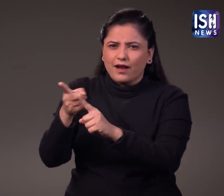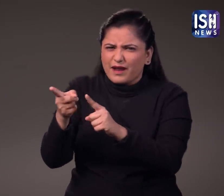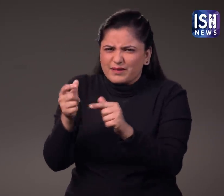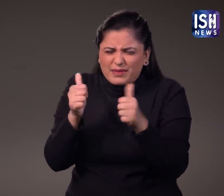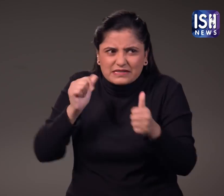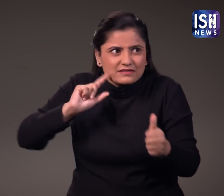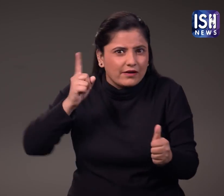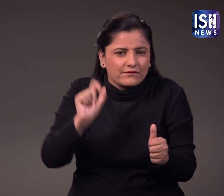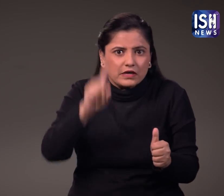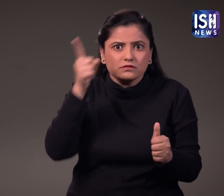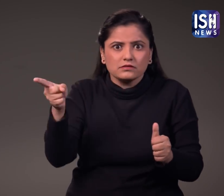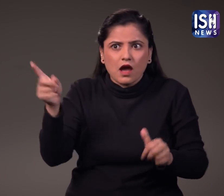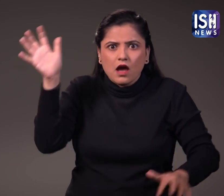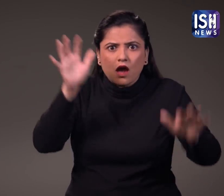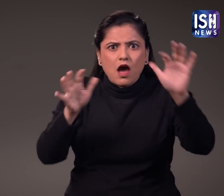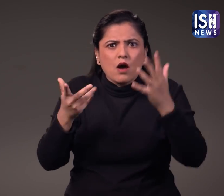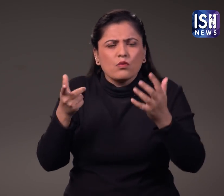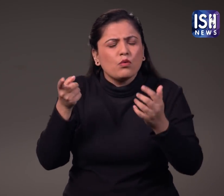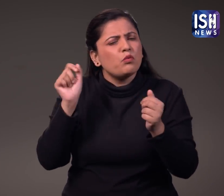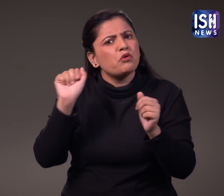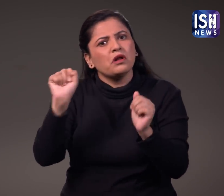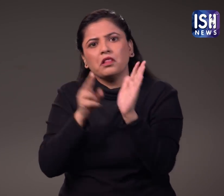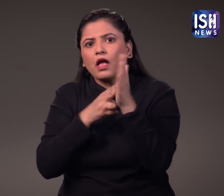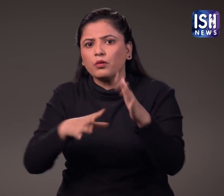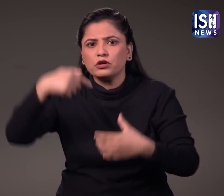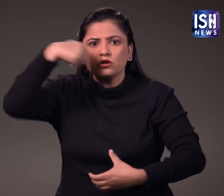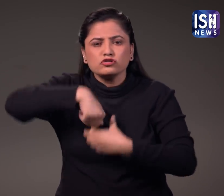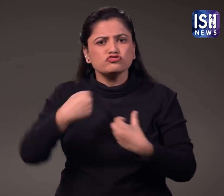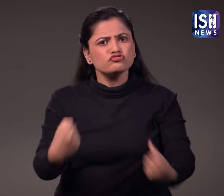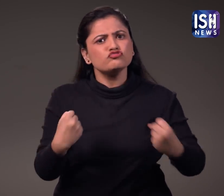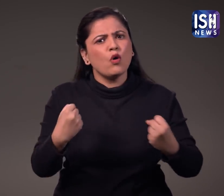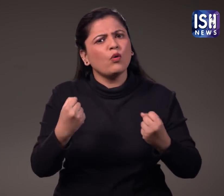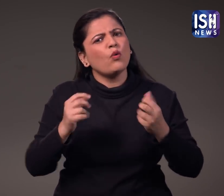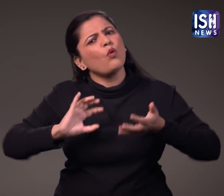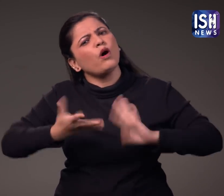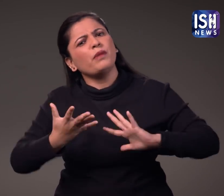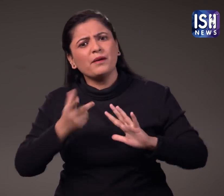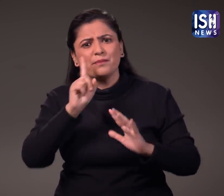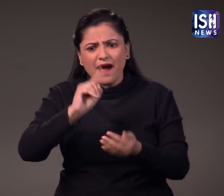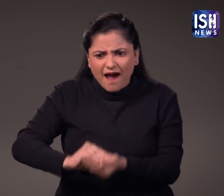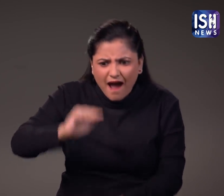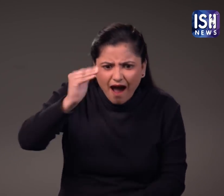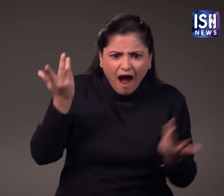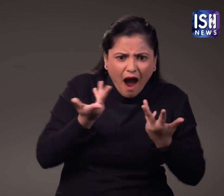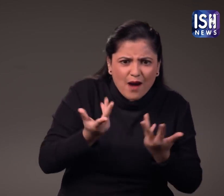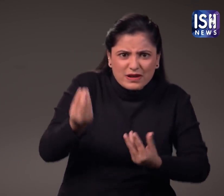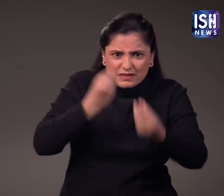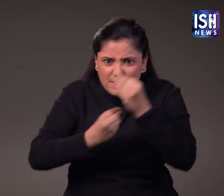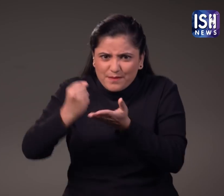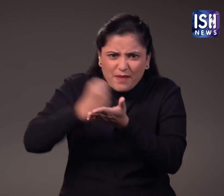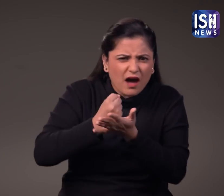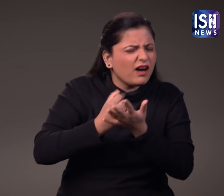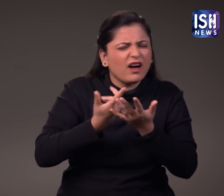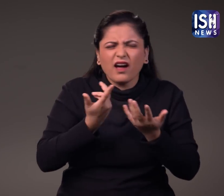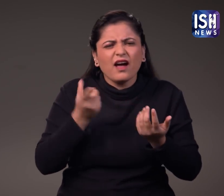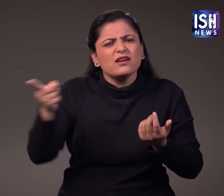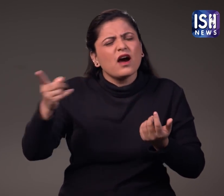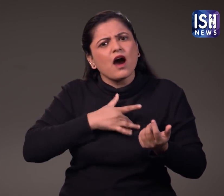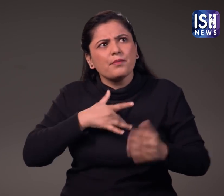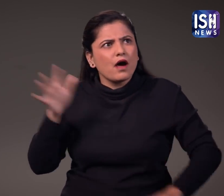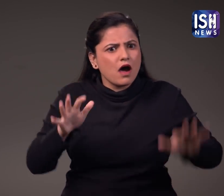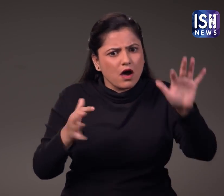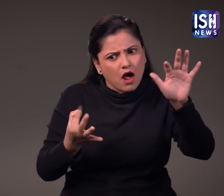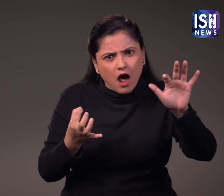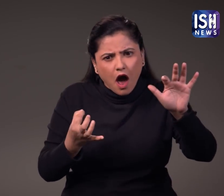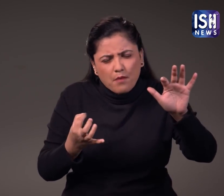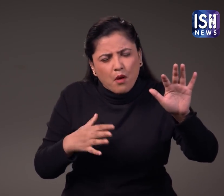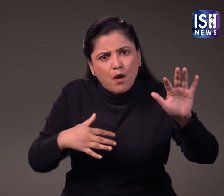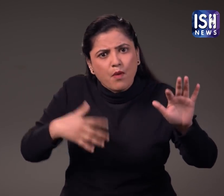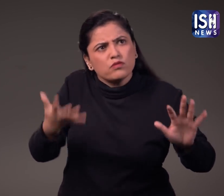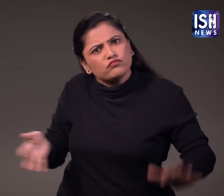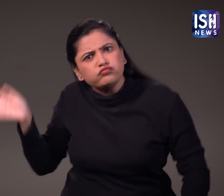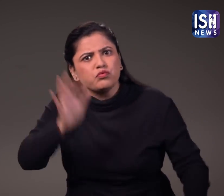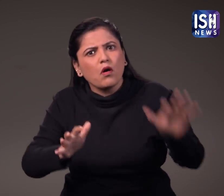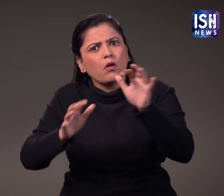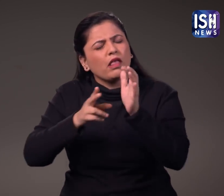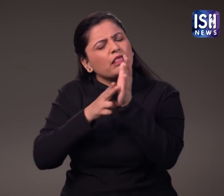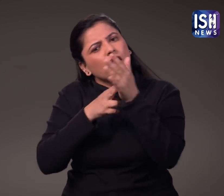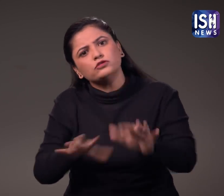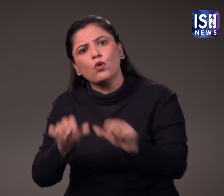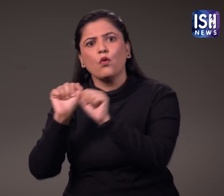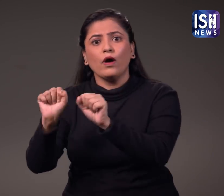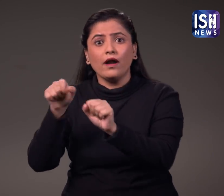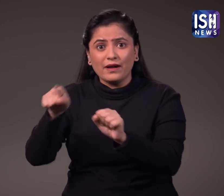His super power is very unique. He was born with it. He never had to eat special food to boost his power.